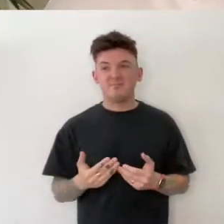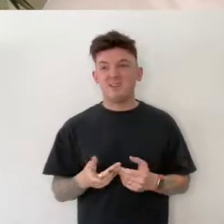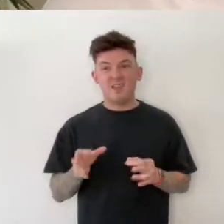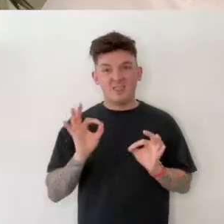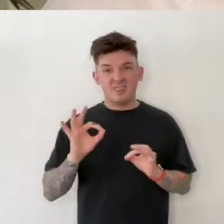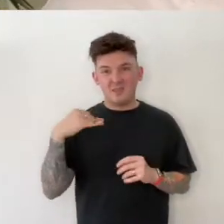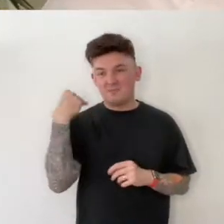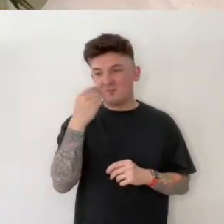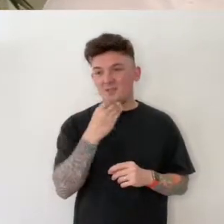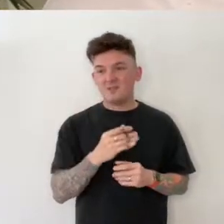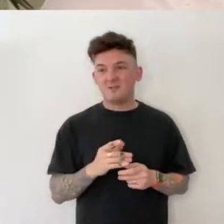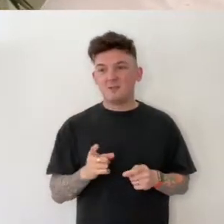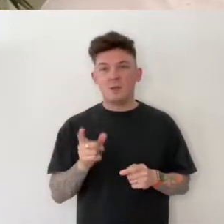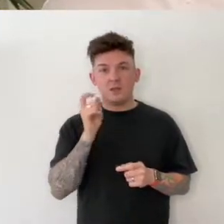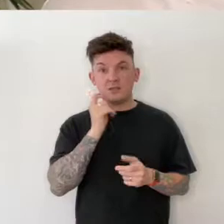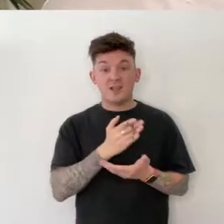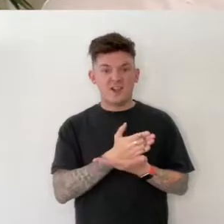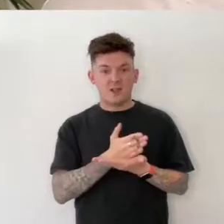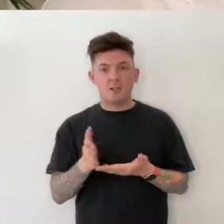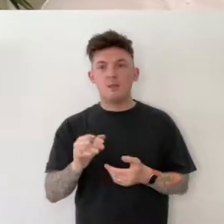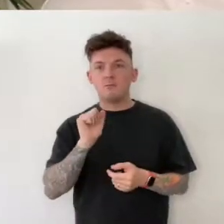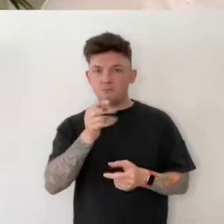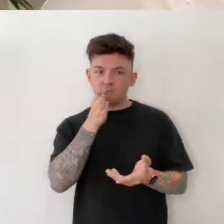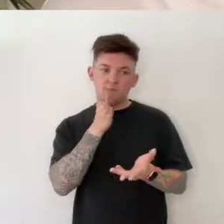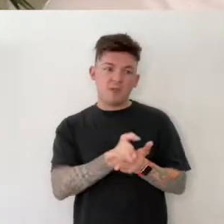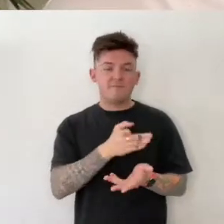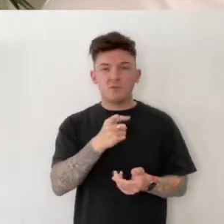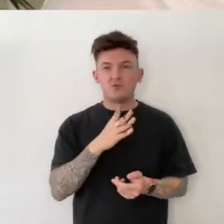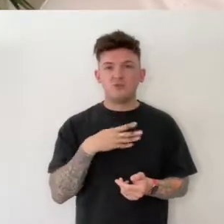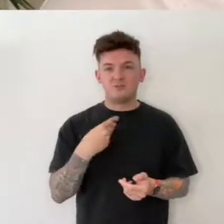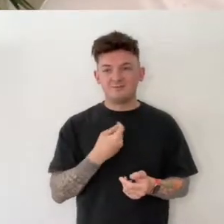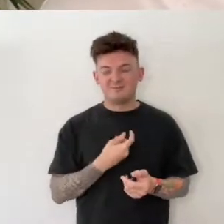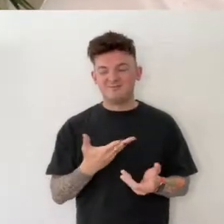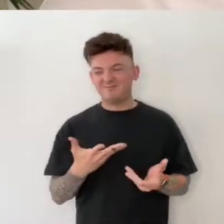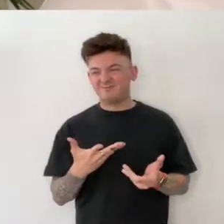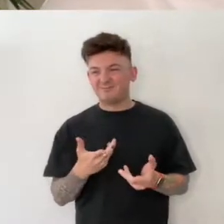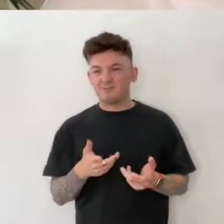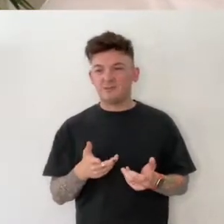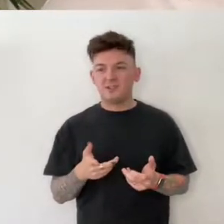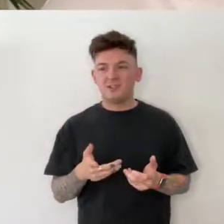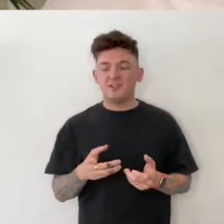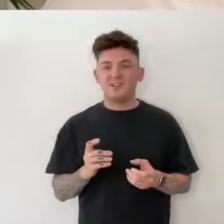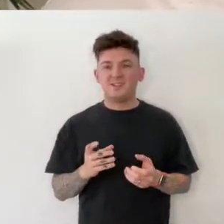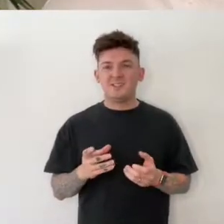on, and it was clear they were they were transgender uh and yeah it's it's horrible, it can be